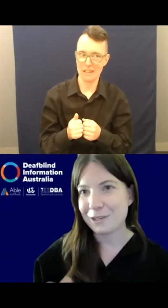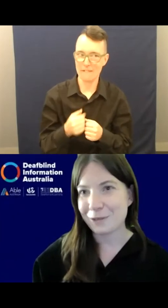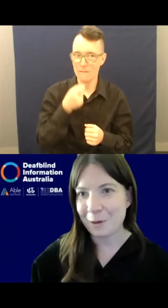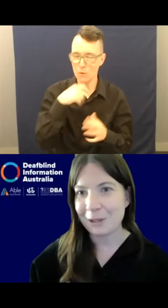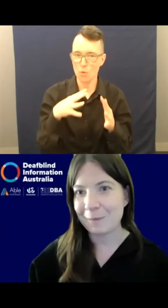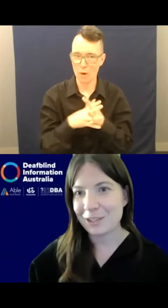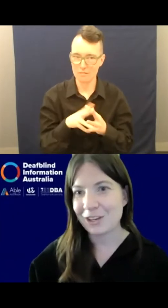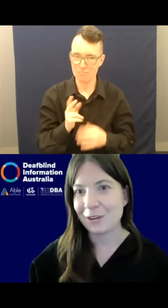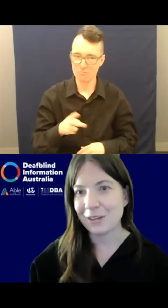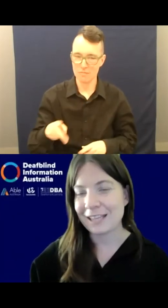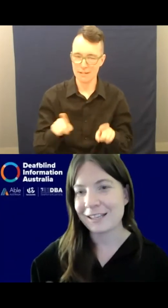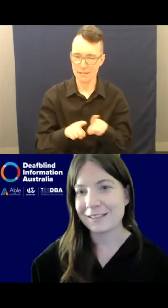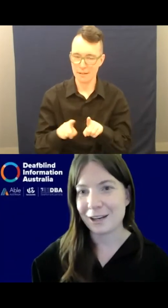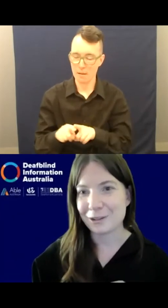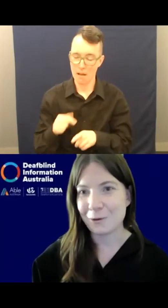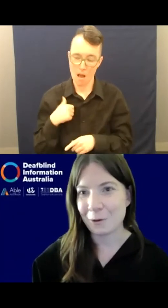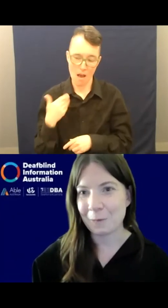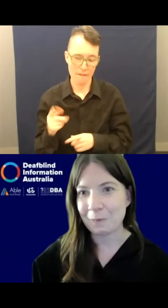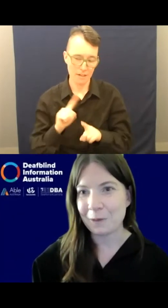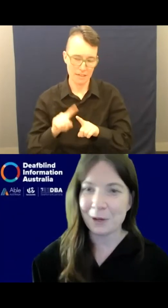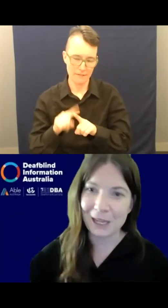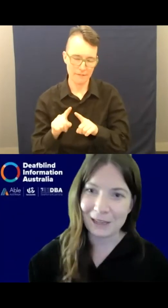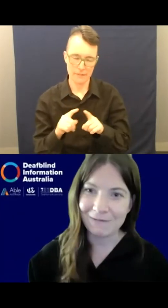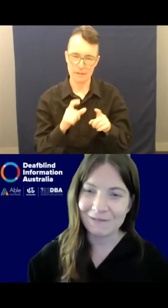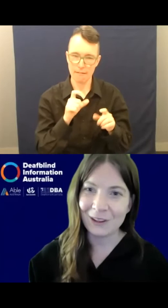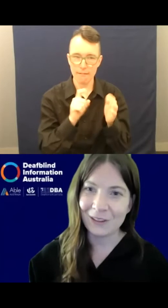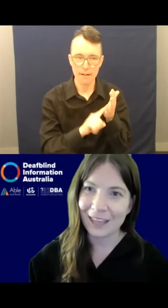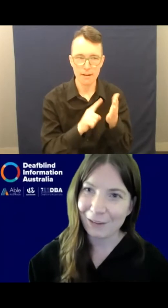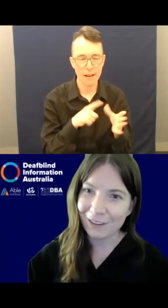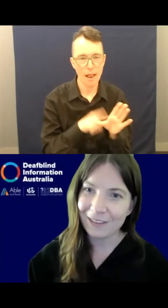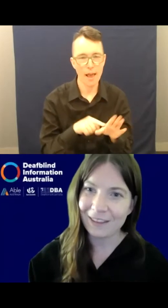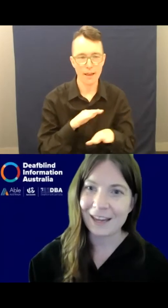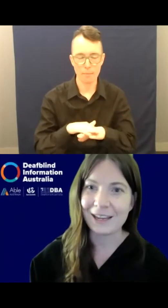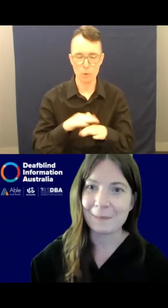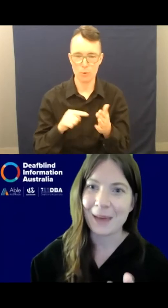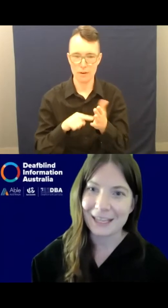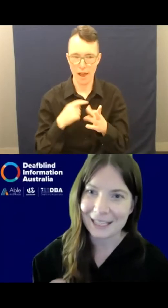modelling material and he started to form the body on the canvas, and then he painted it.